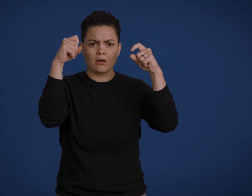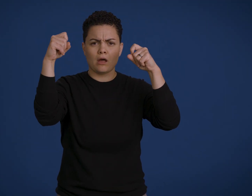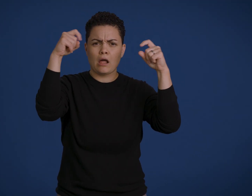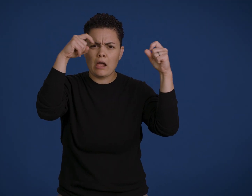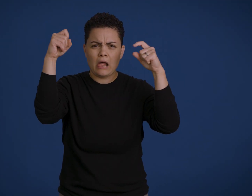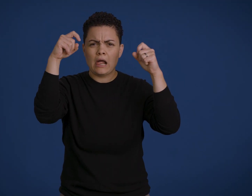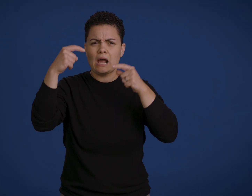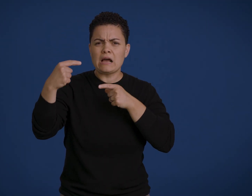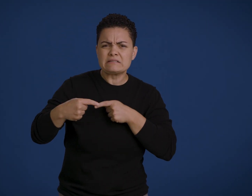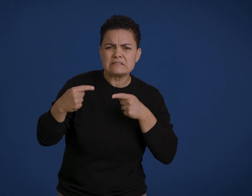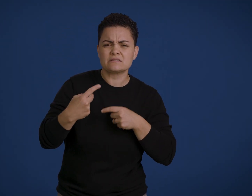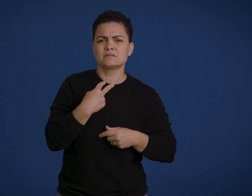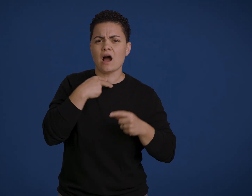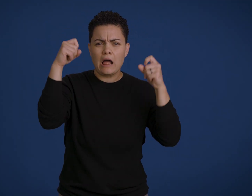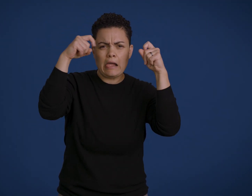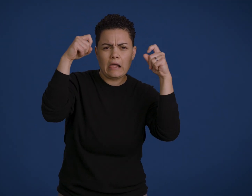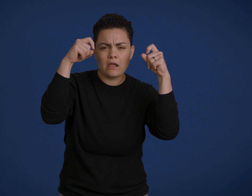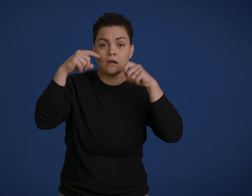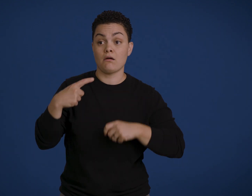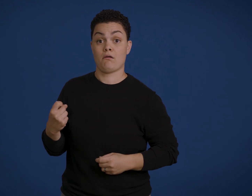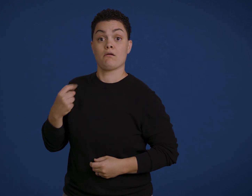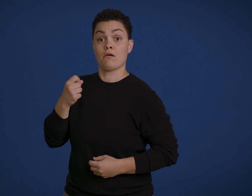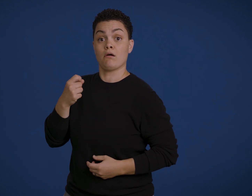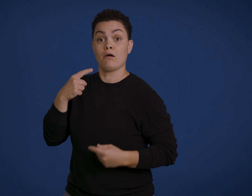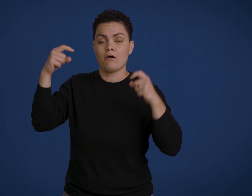These medications work differently to enhance access and transmission